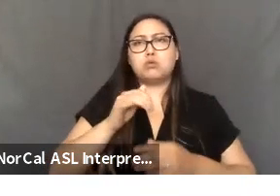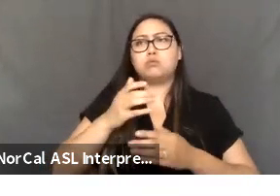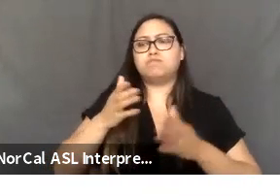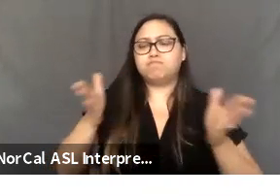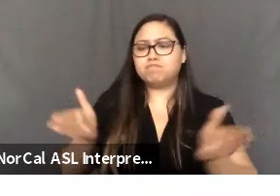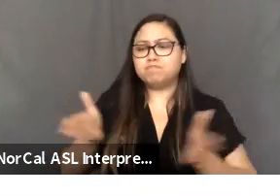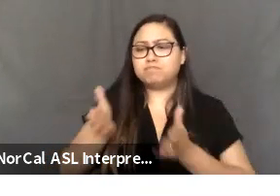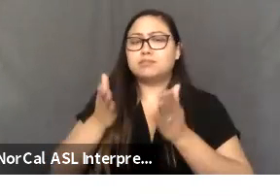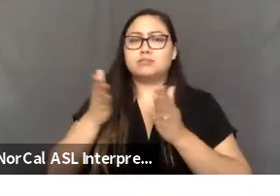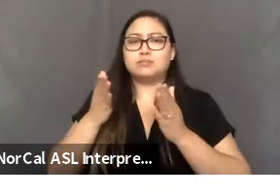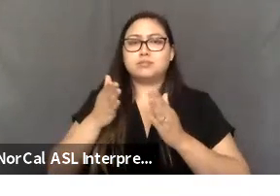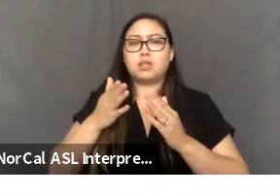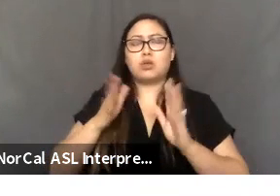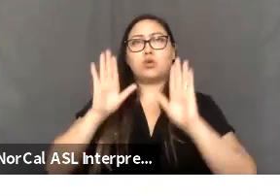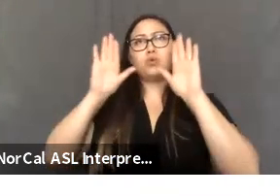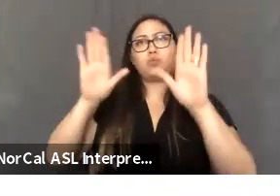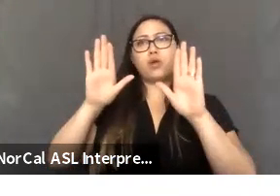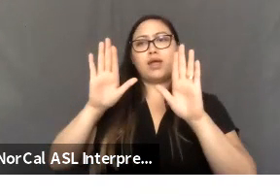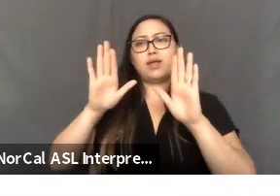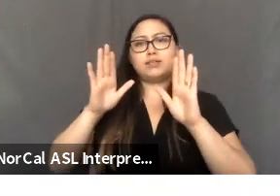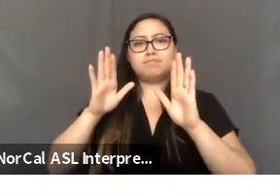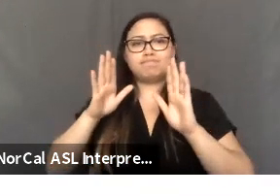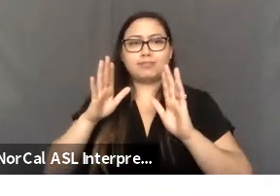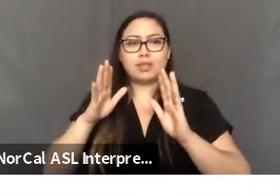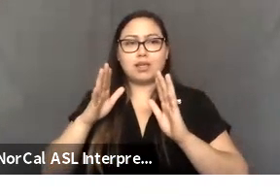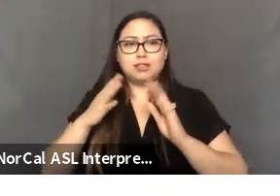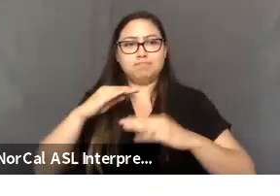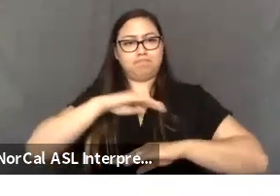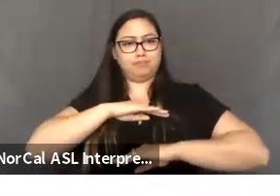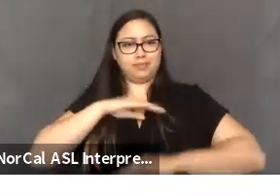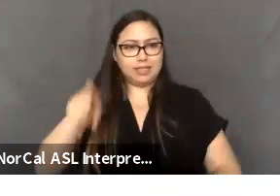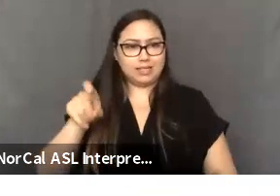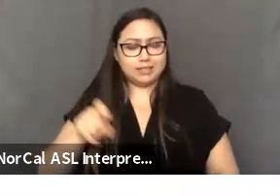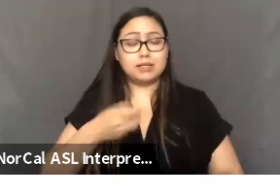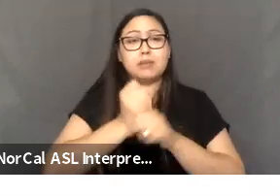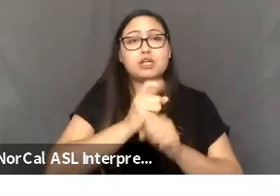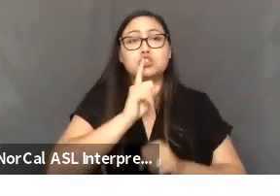trying to reduce our readmission rate, making sure that our patients understand the discharge